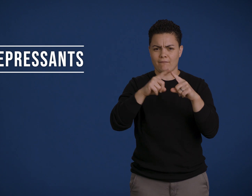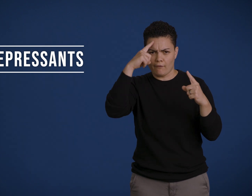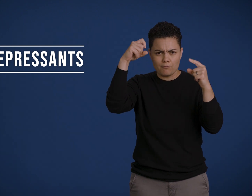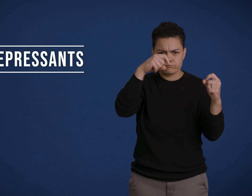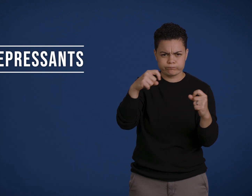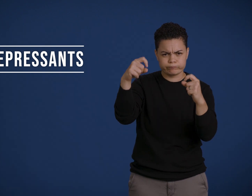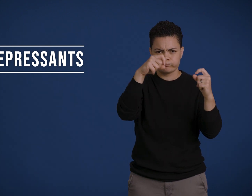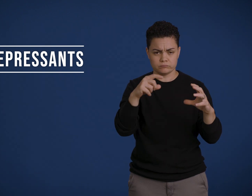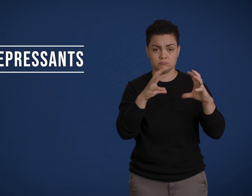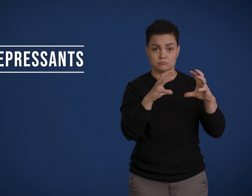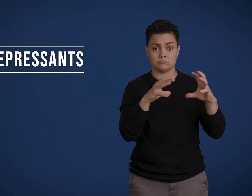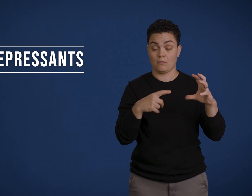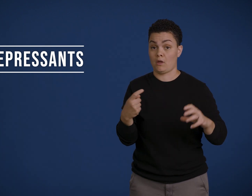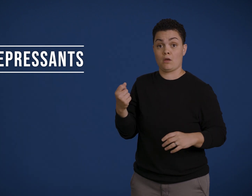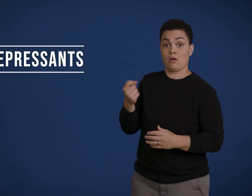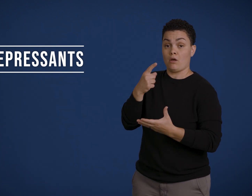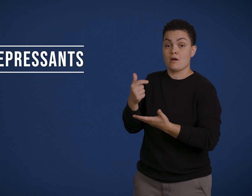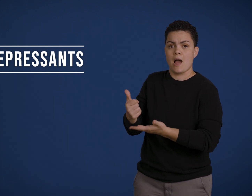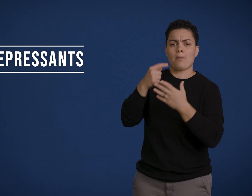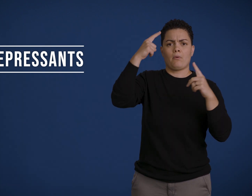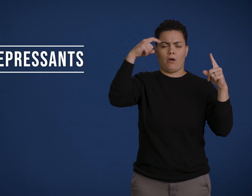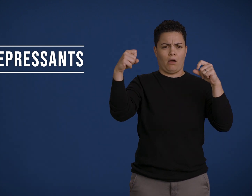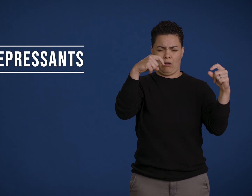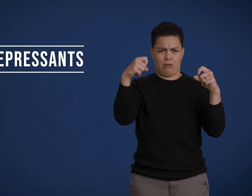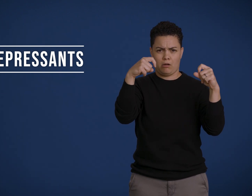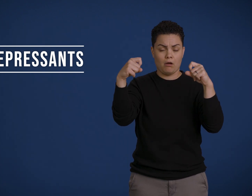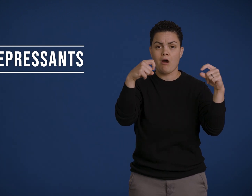They work by influencing the balance of various neurotransmitters in the brain,